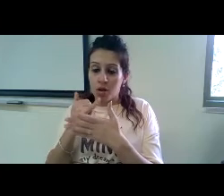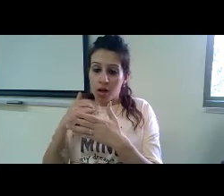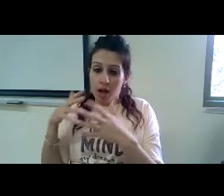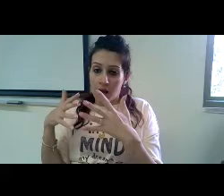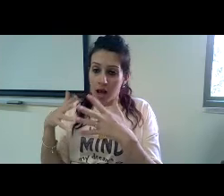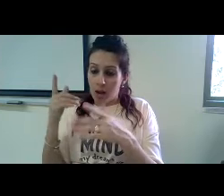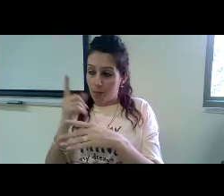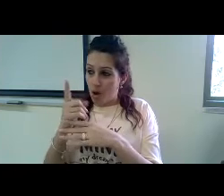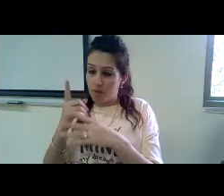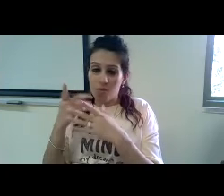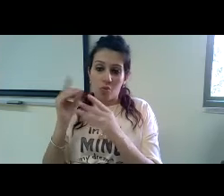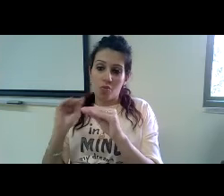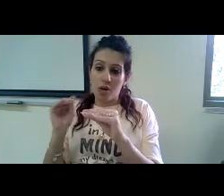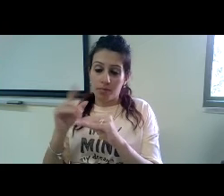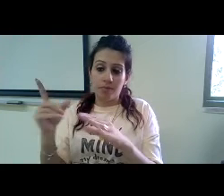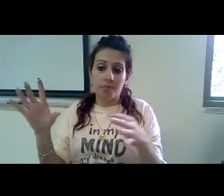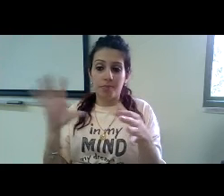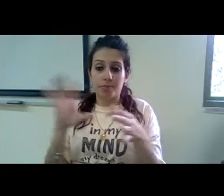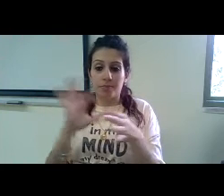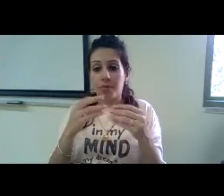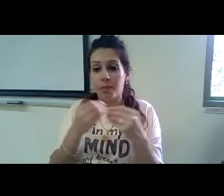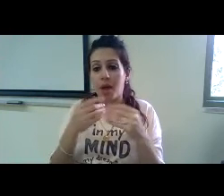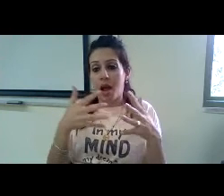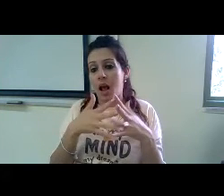students continue learning despite the school closure,